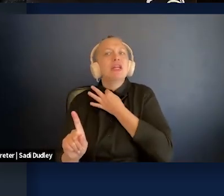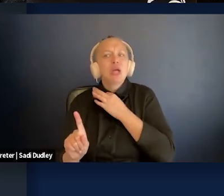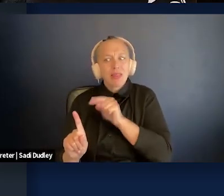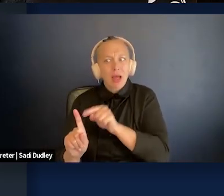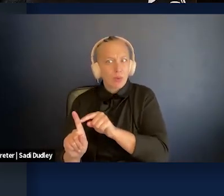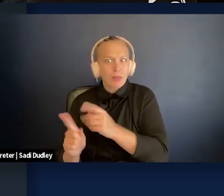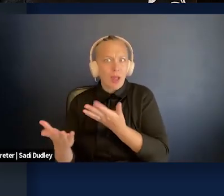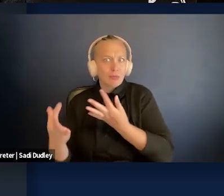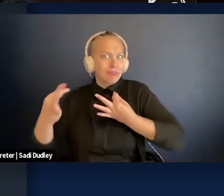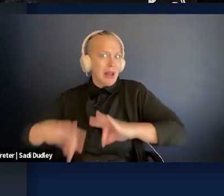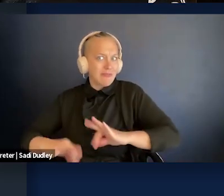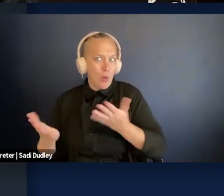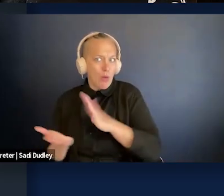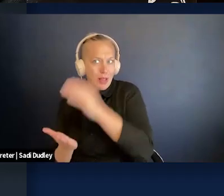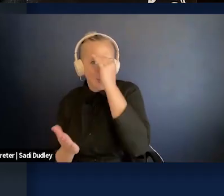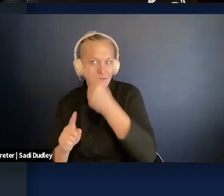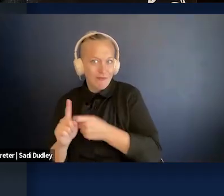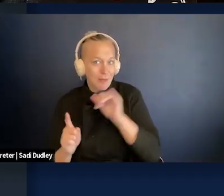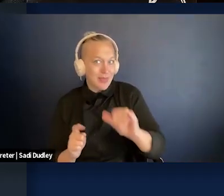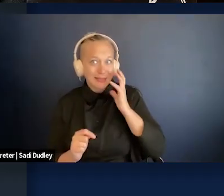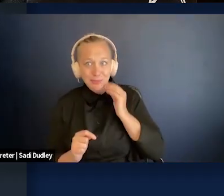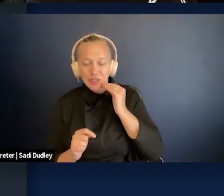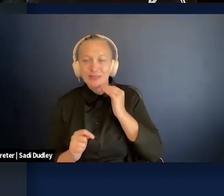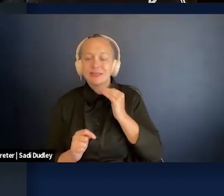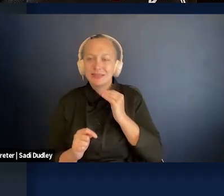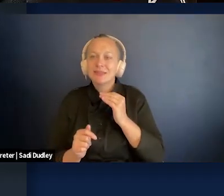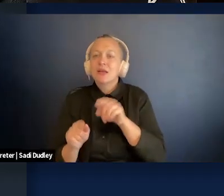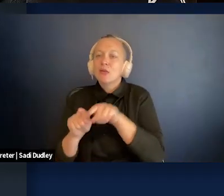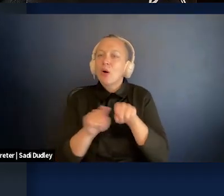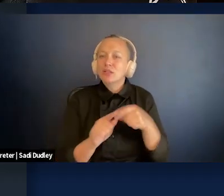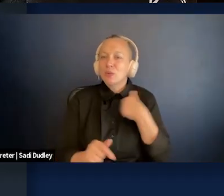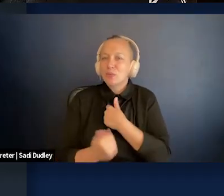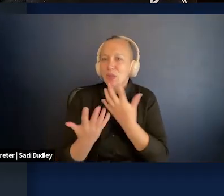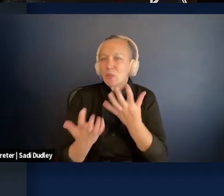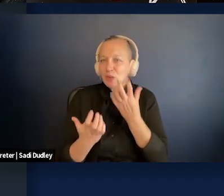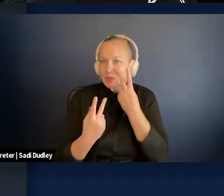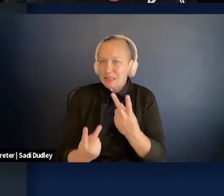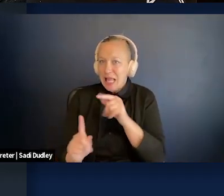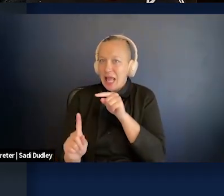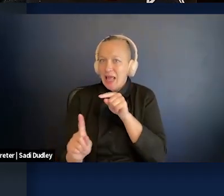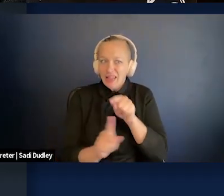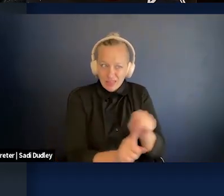Um, and then finally, we'll explore, sort of, um, the gaps that these trainees had described in their current curriculum, and how.